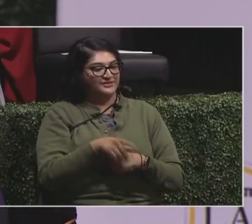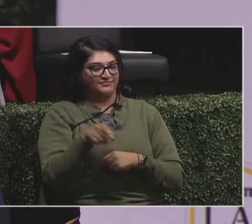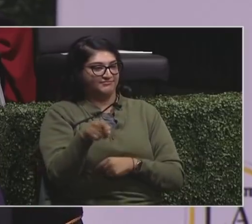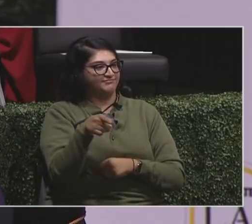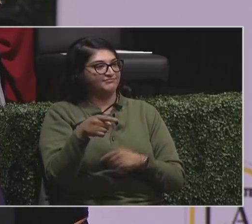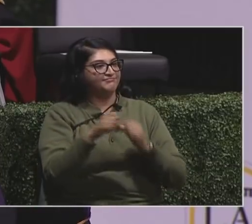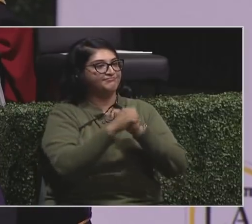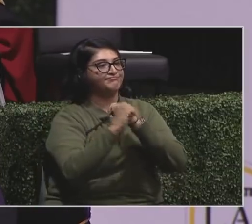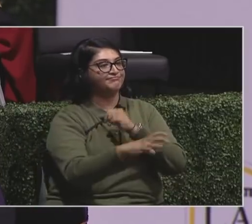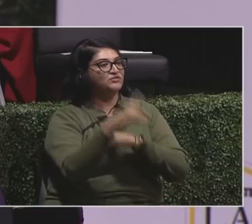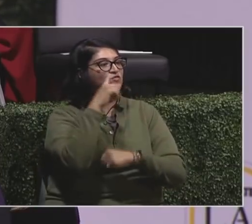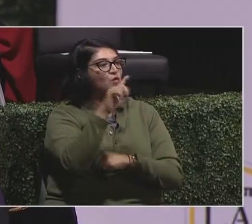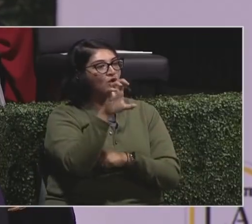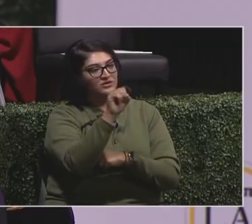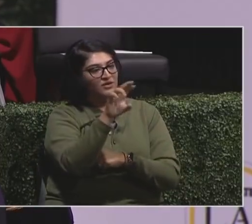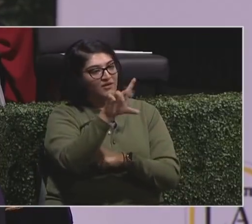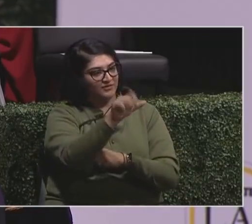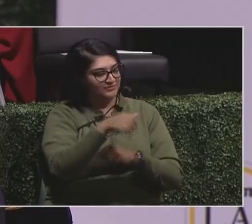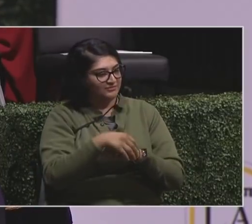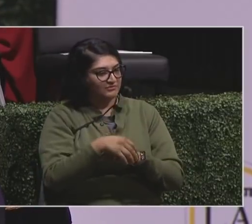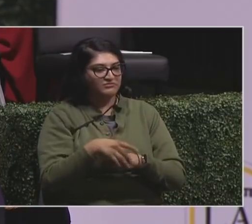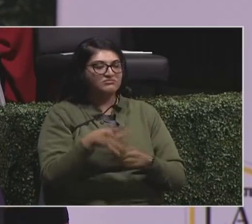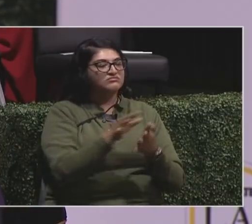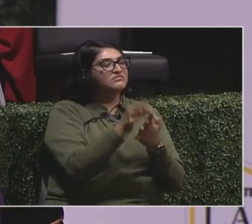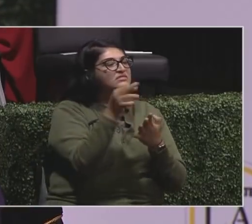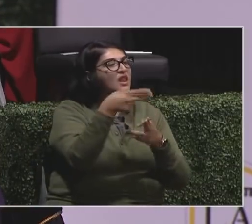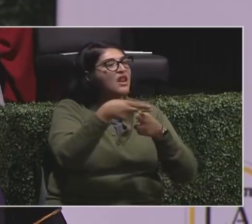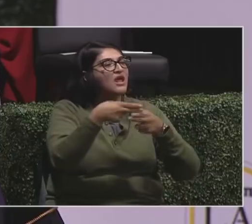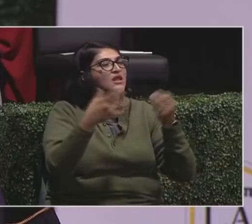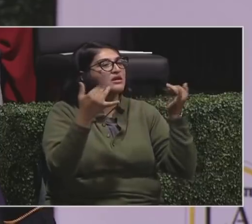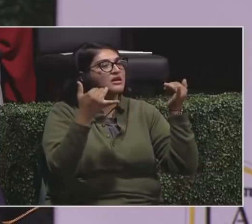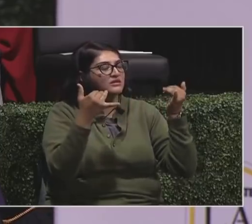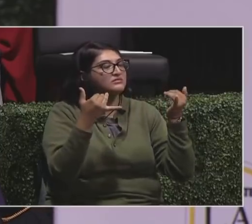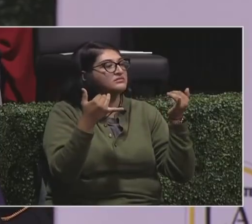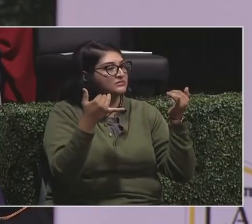MONTH WE LAUNCHED THE GREATEST FUND-RAISING EFFORT IN THE UNIVERSITY'S HISTORY.